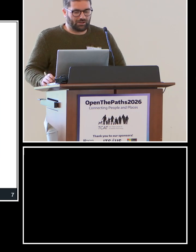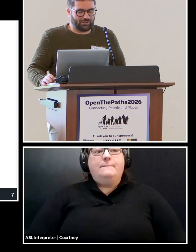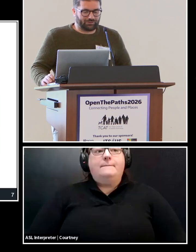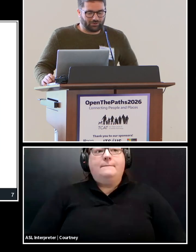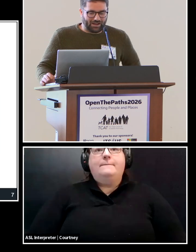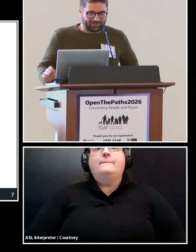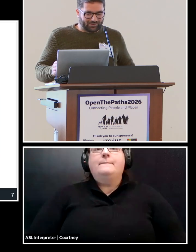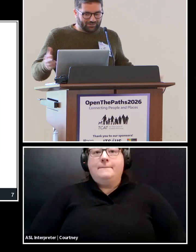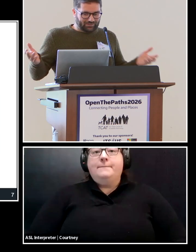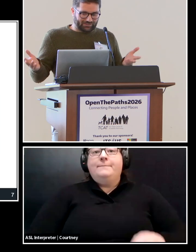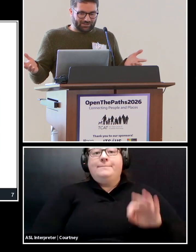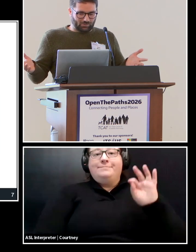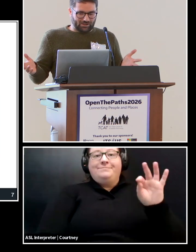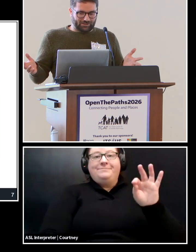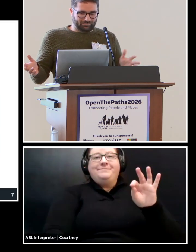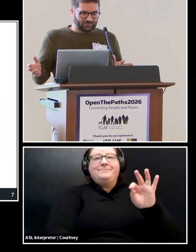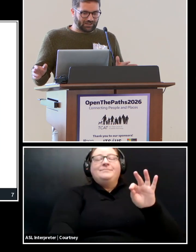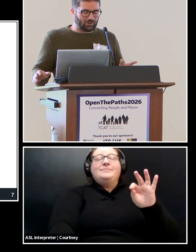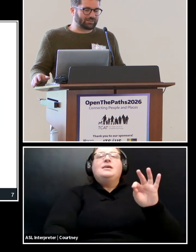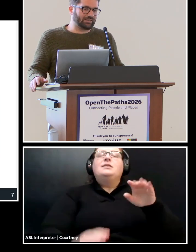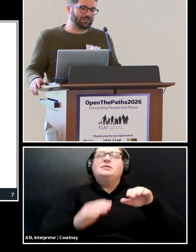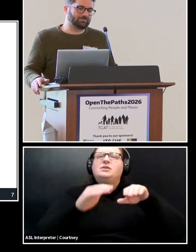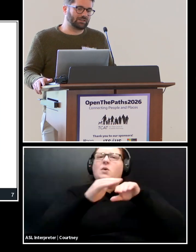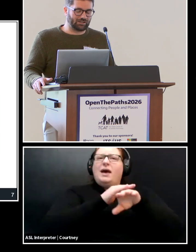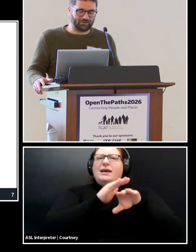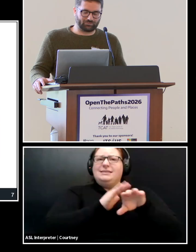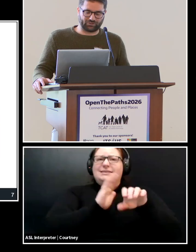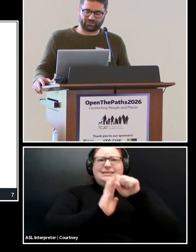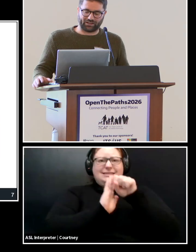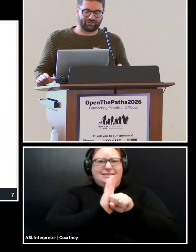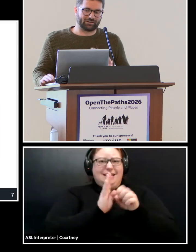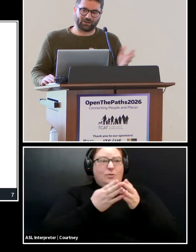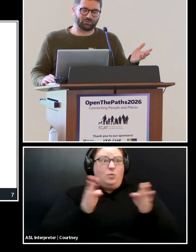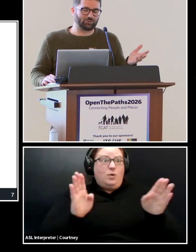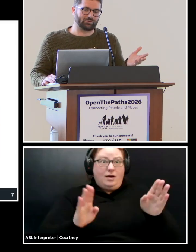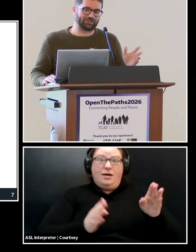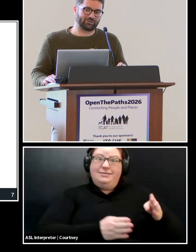Uh so accessing statewide sidewalk data. Um just to highlight a couple tools that